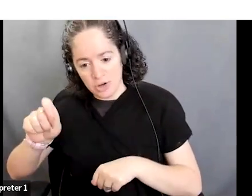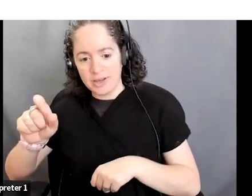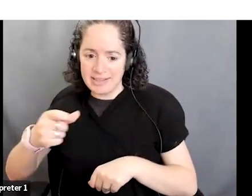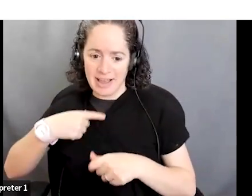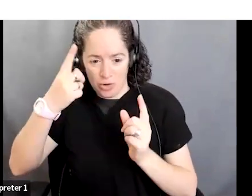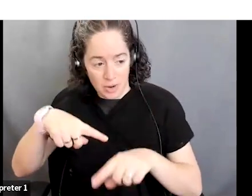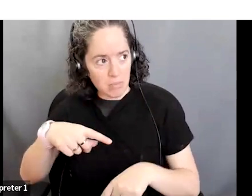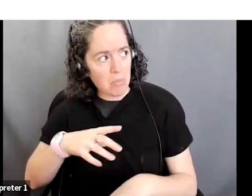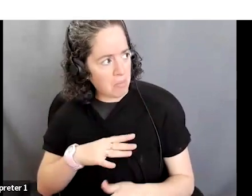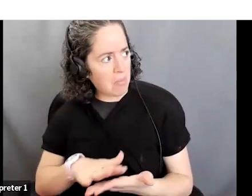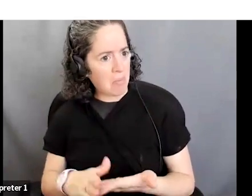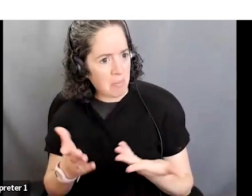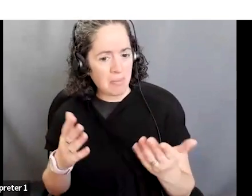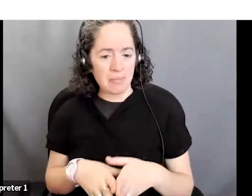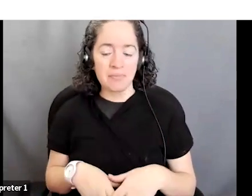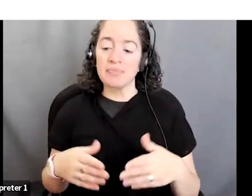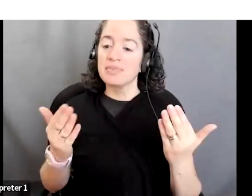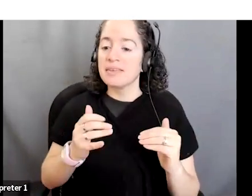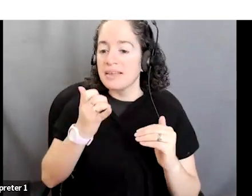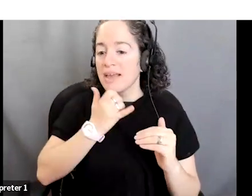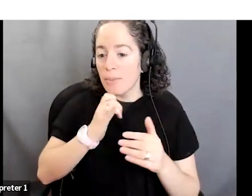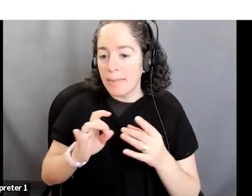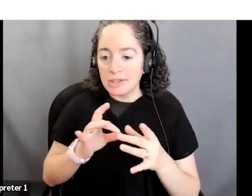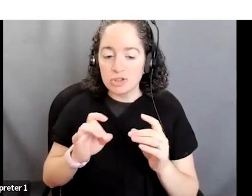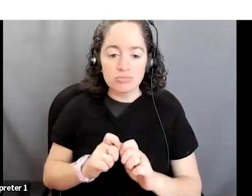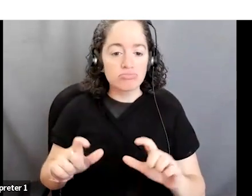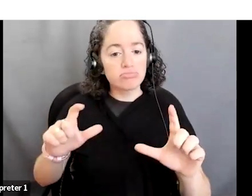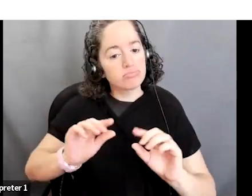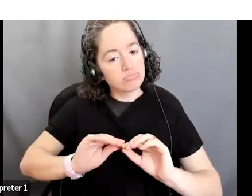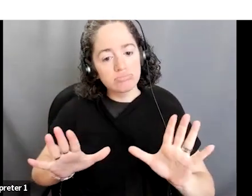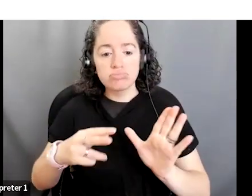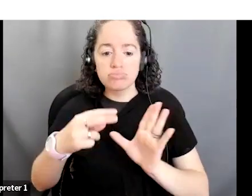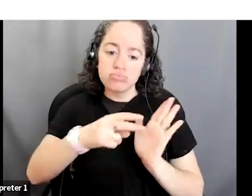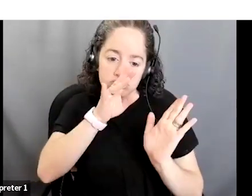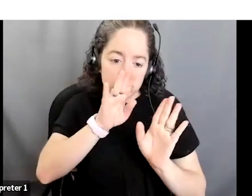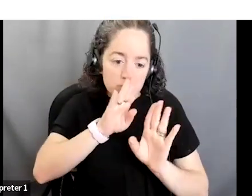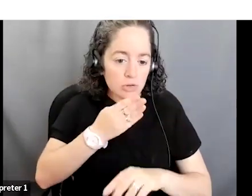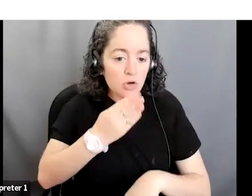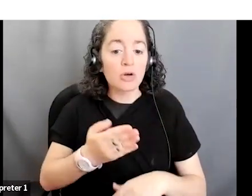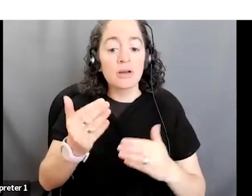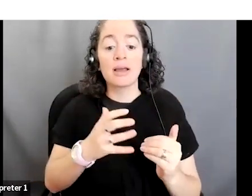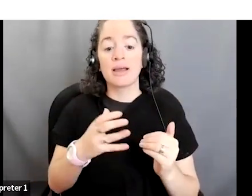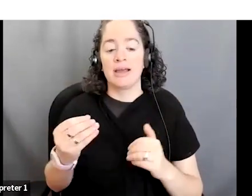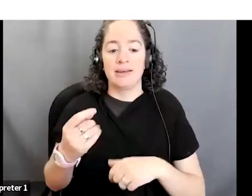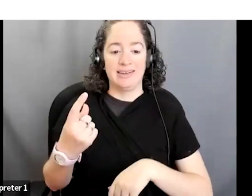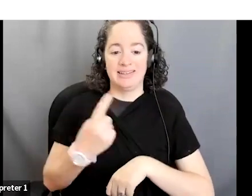The error messages were read out well, and the date absolute did actually have the associated described